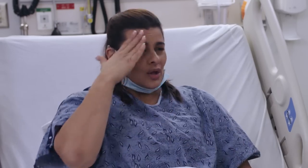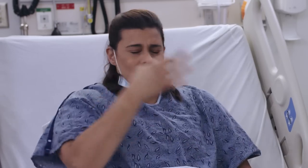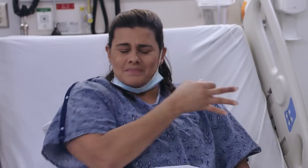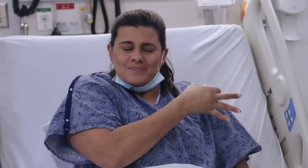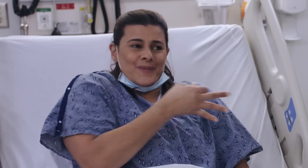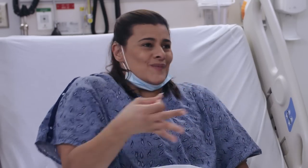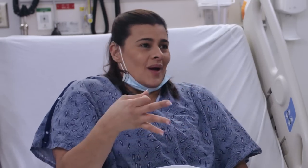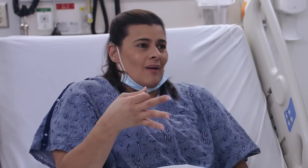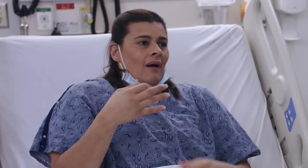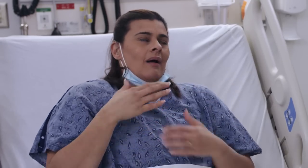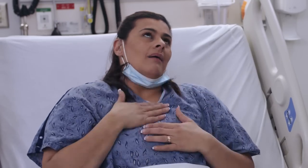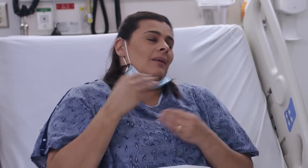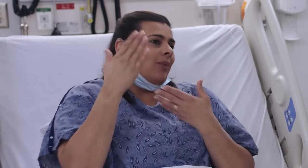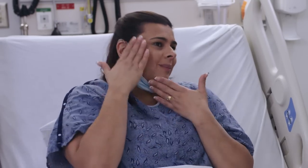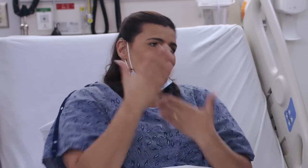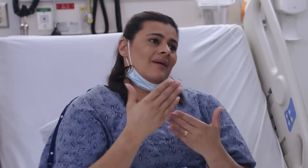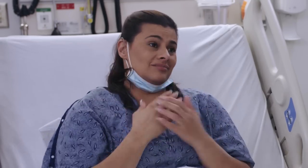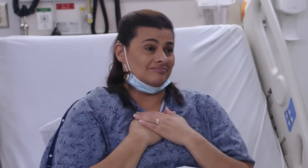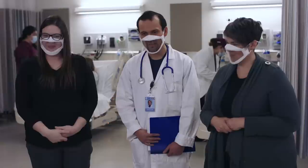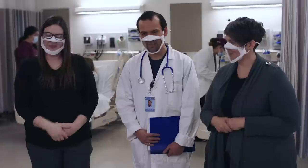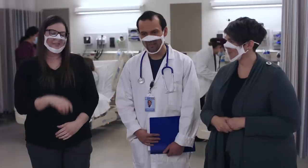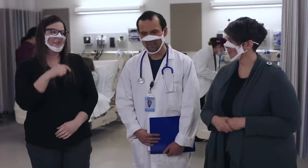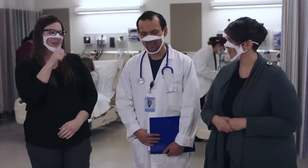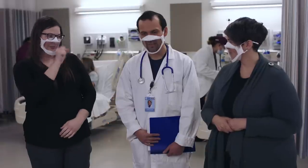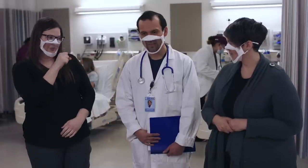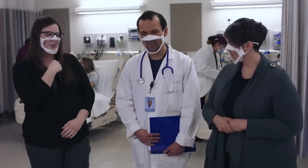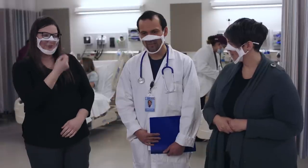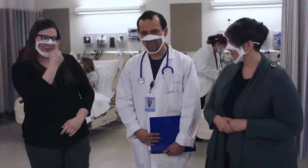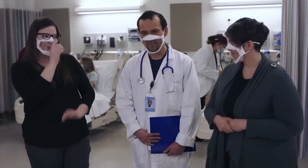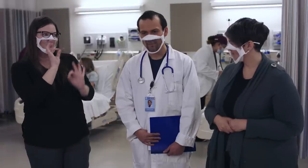the communicated message moves from you to the interpreters to the patient and back.